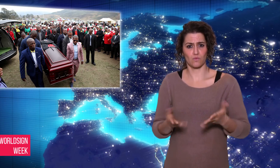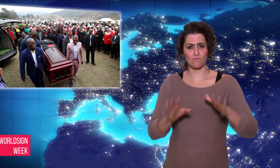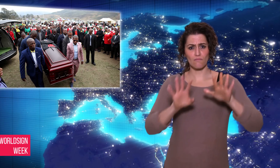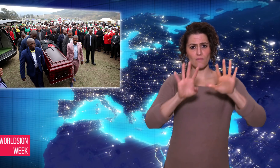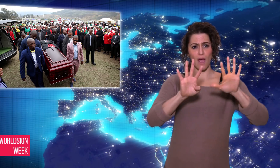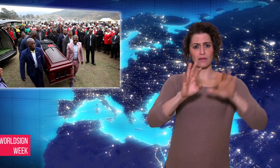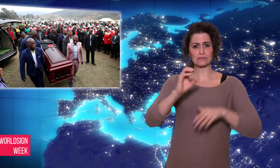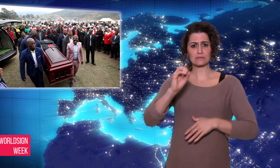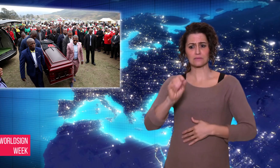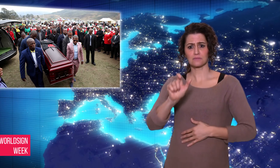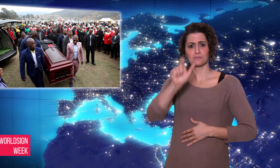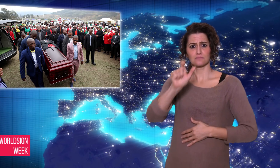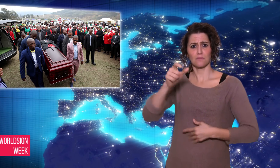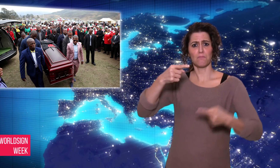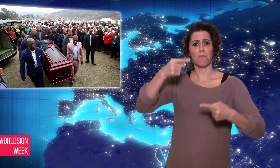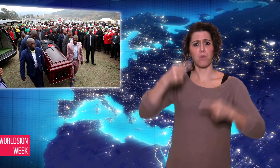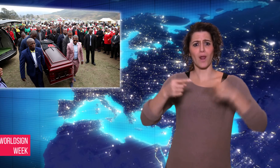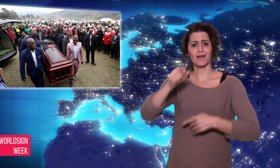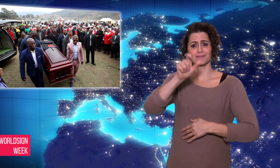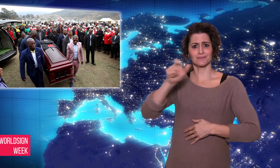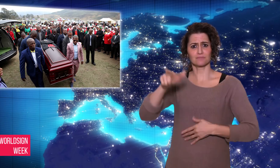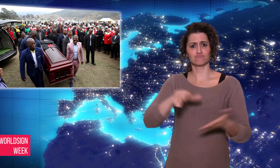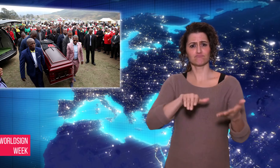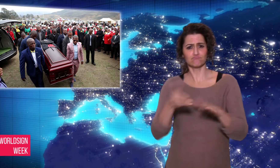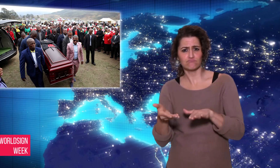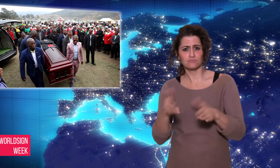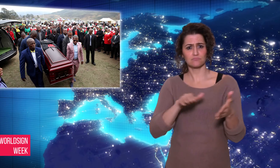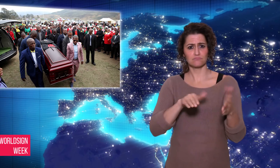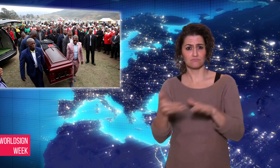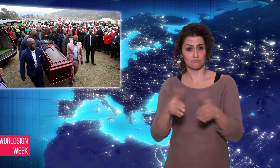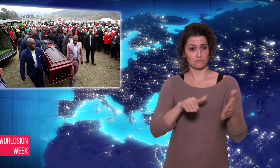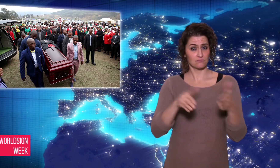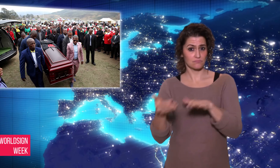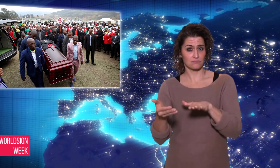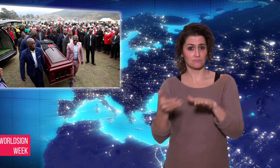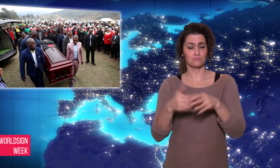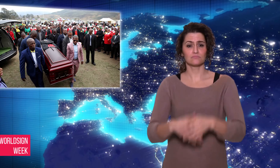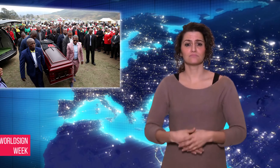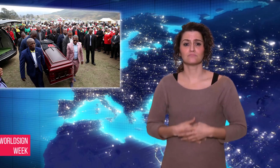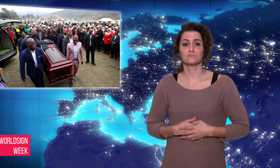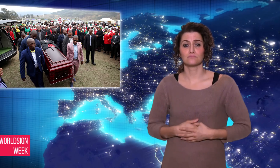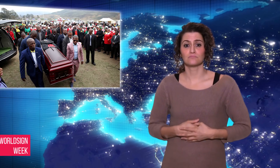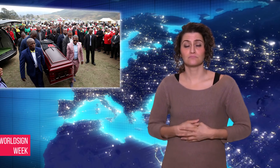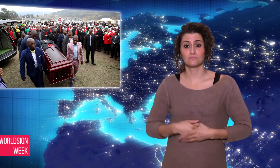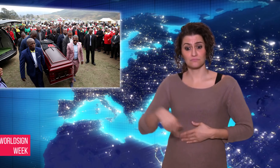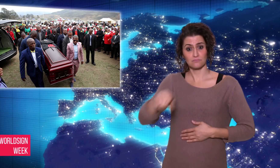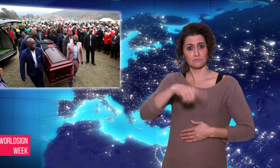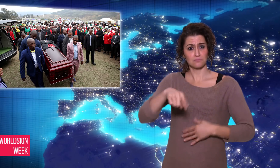members of the African National